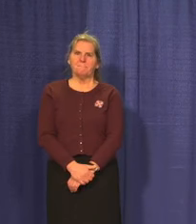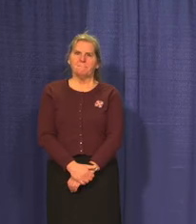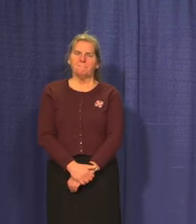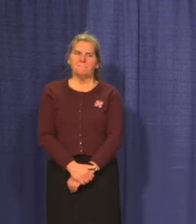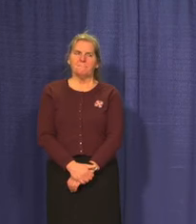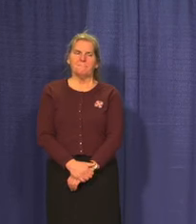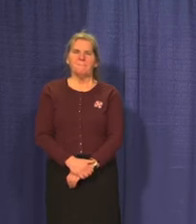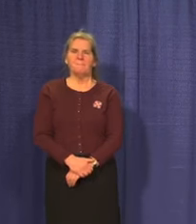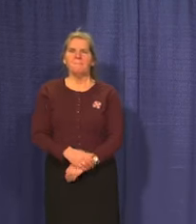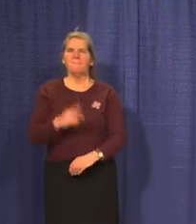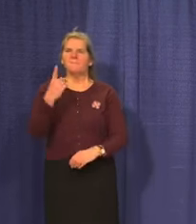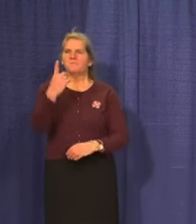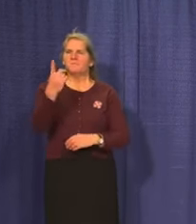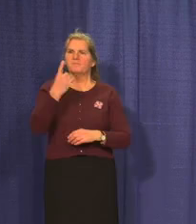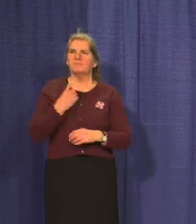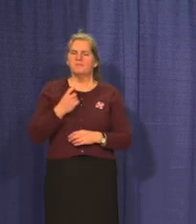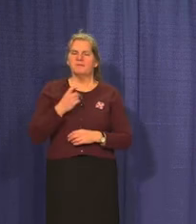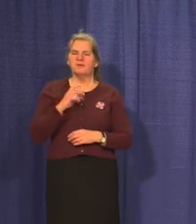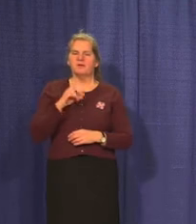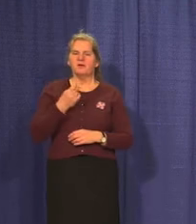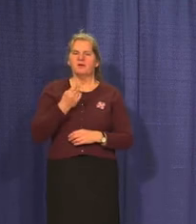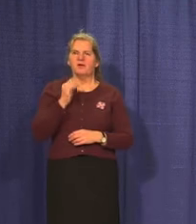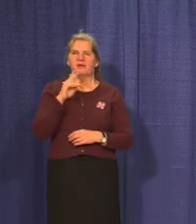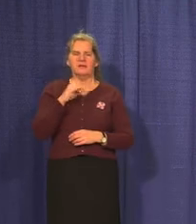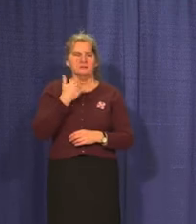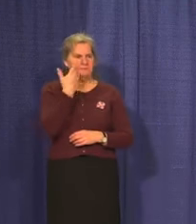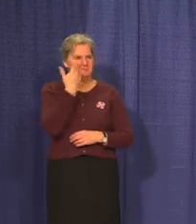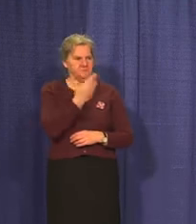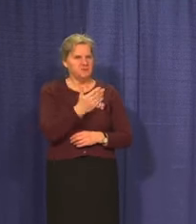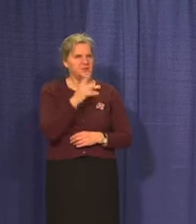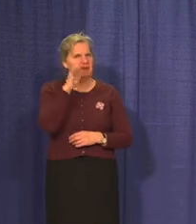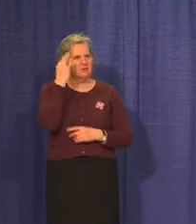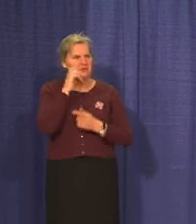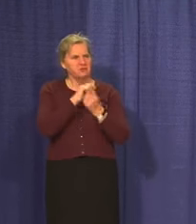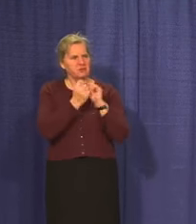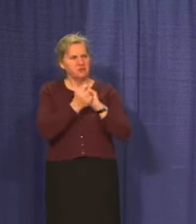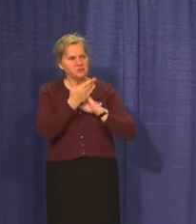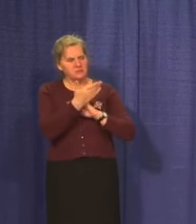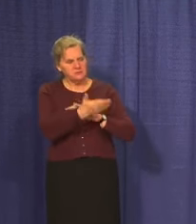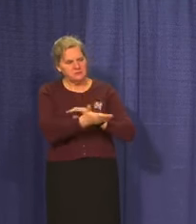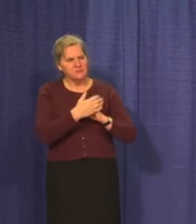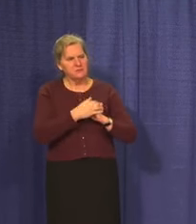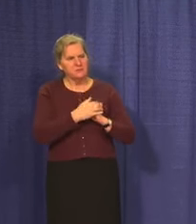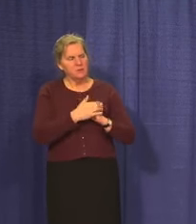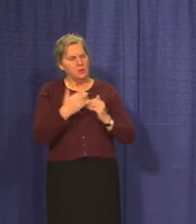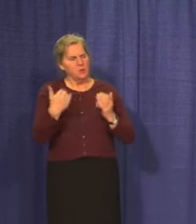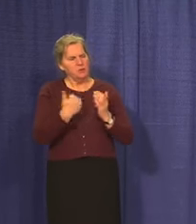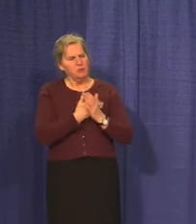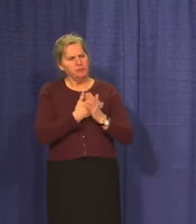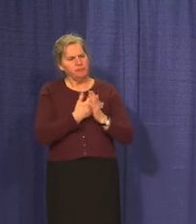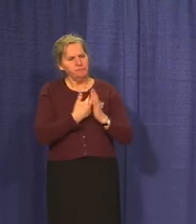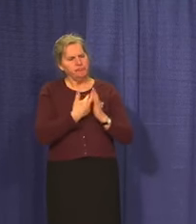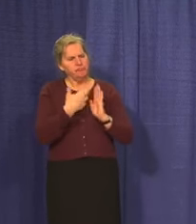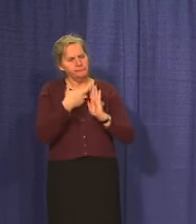THE QUESTION IS FAR DR HANLEY. THE NEW DIRECTIVES THAT YOU GAVE